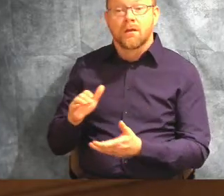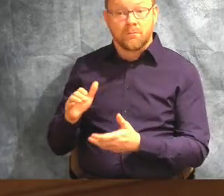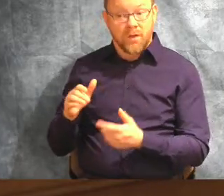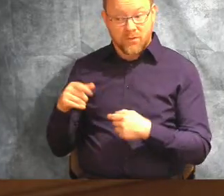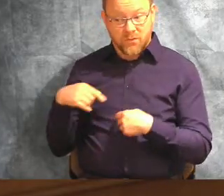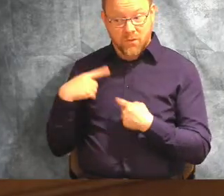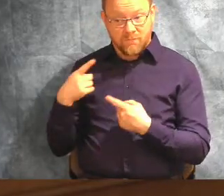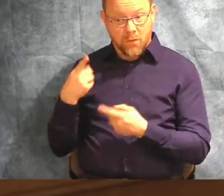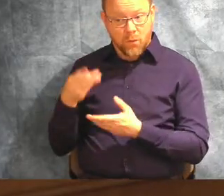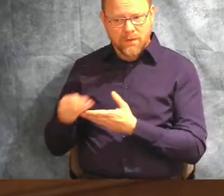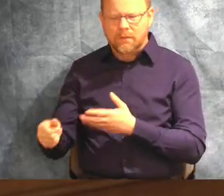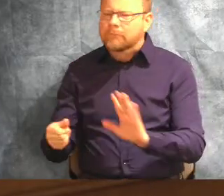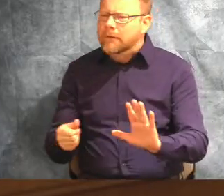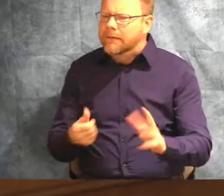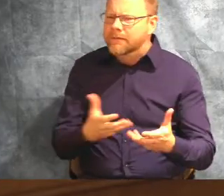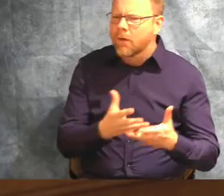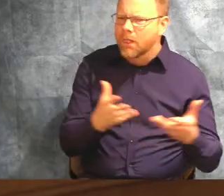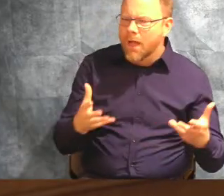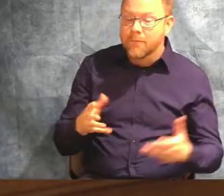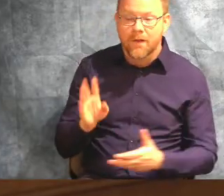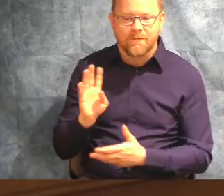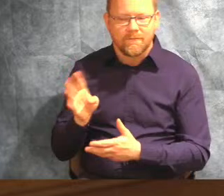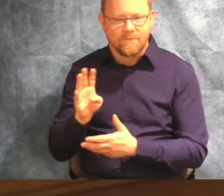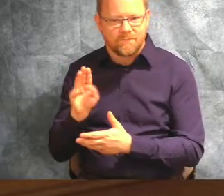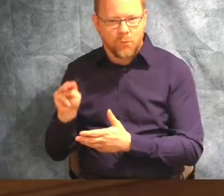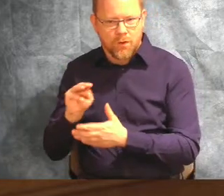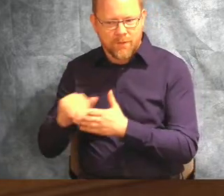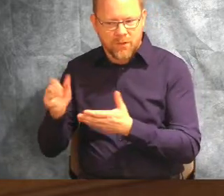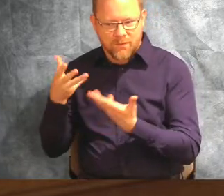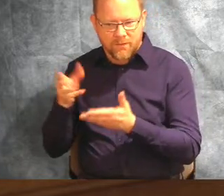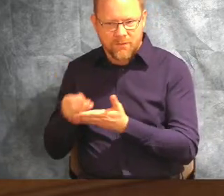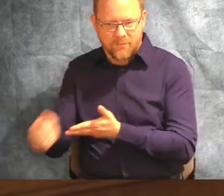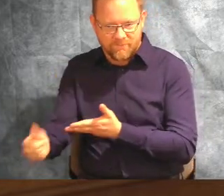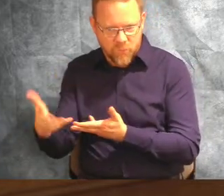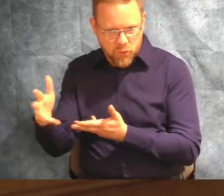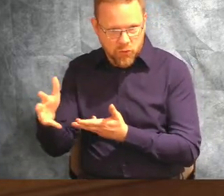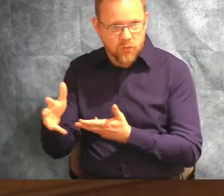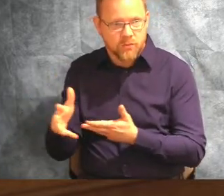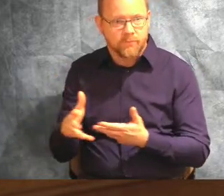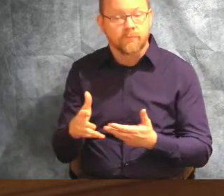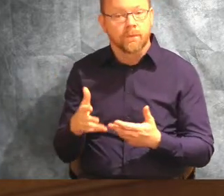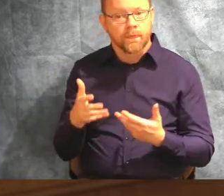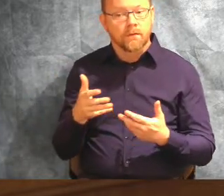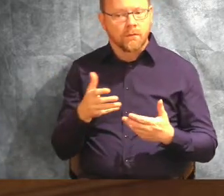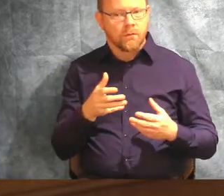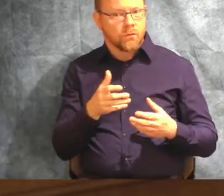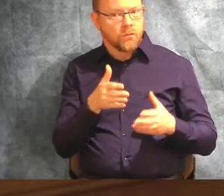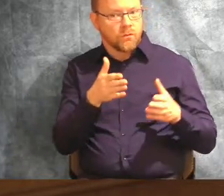which is a lot, 40 million. So, I was very happy about that. It's still allocated. He'll be meeting